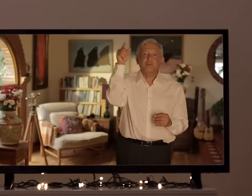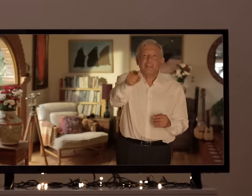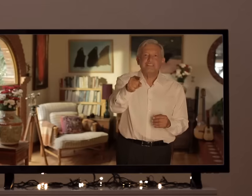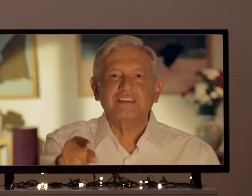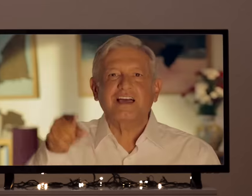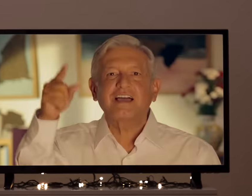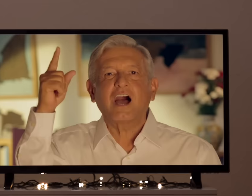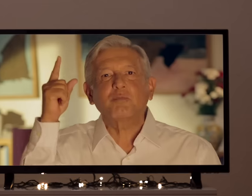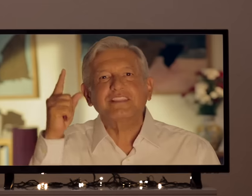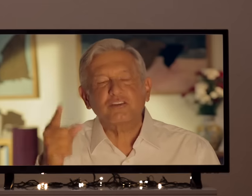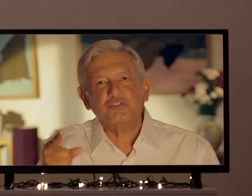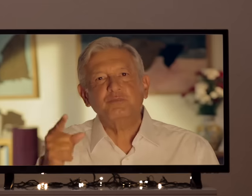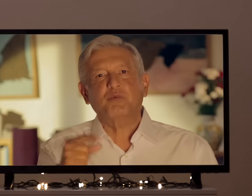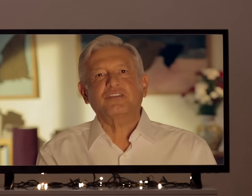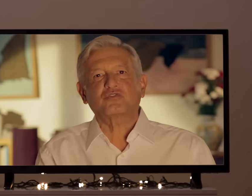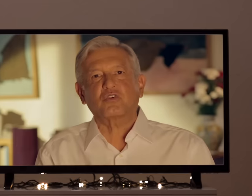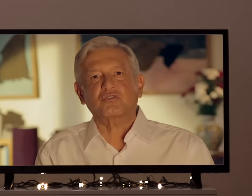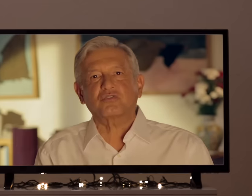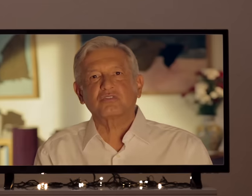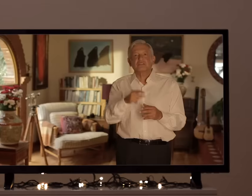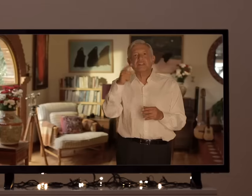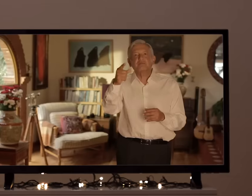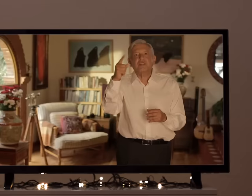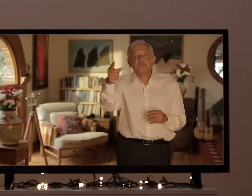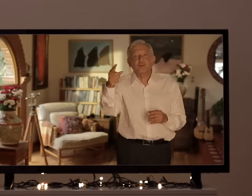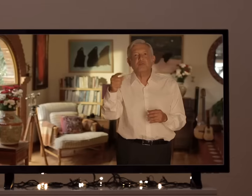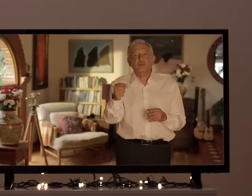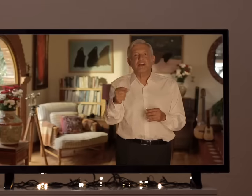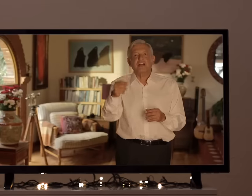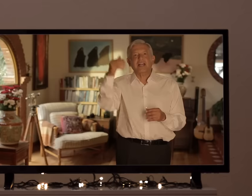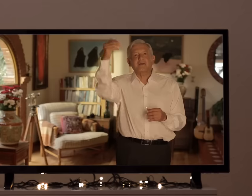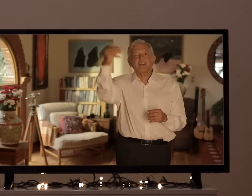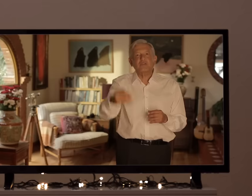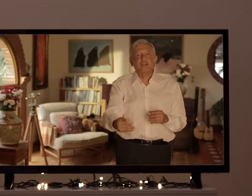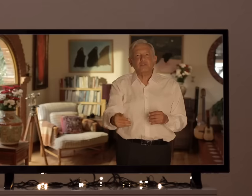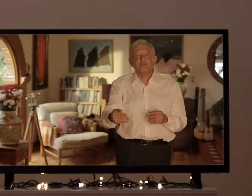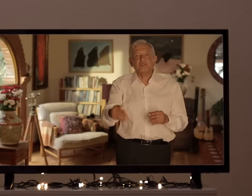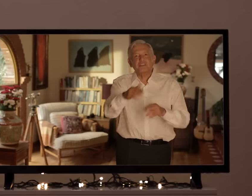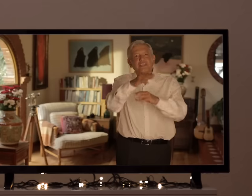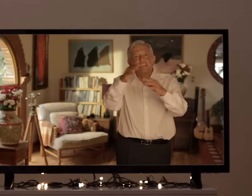Violence. Taxes increase. We have the formula to end it. with corruption and that